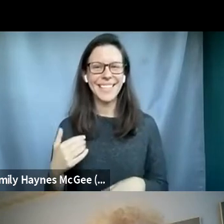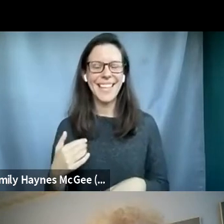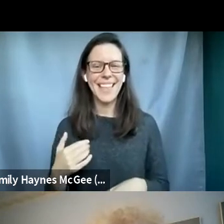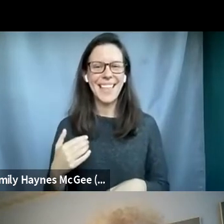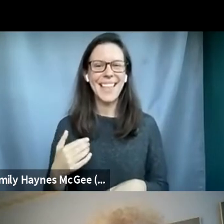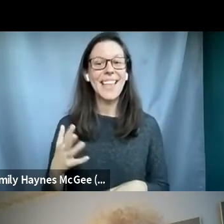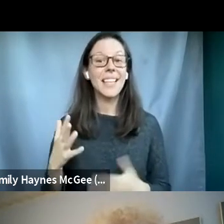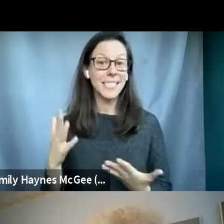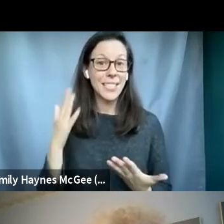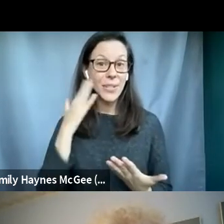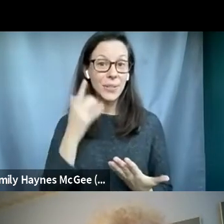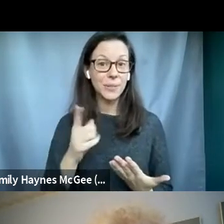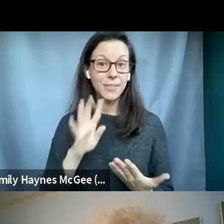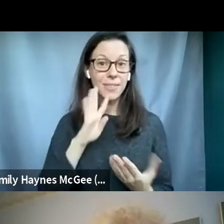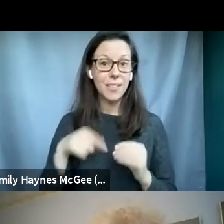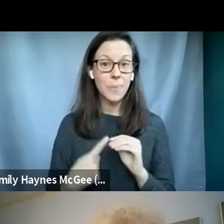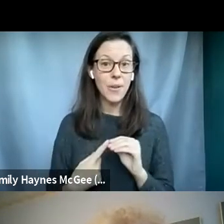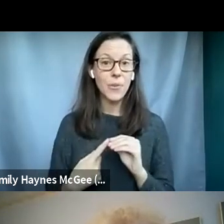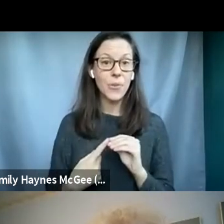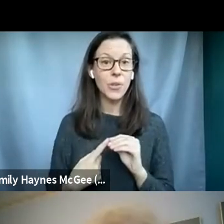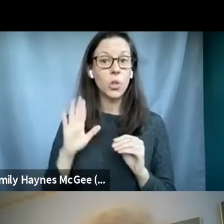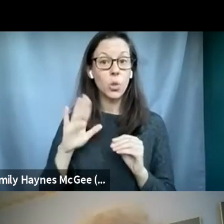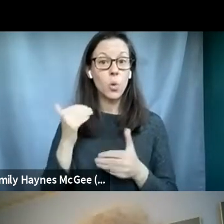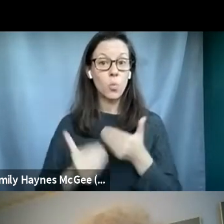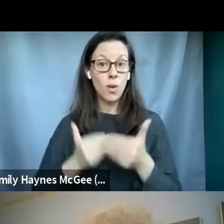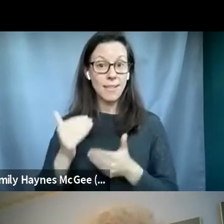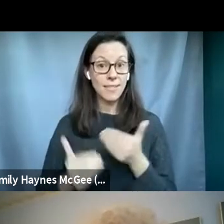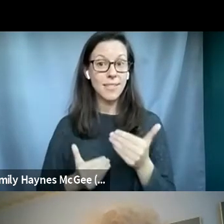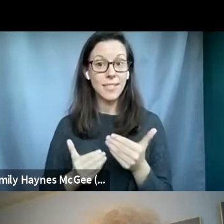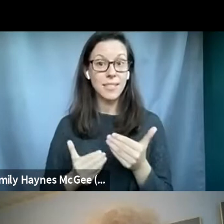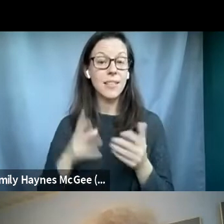a second. I know you talked about your process of deciding who you were going to collaborate and you